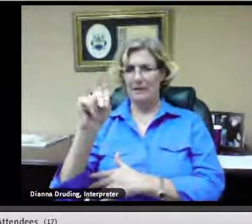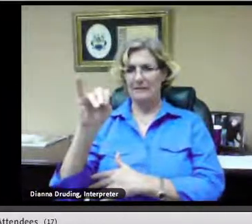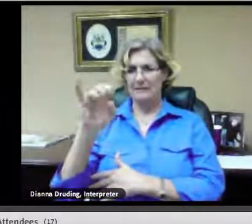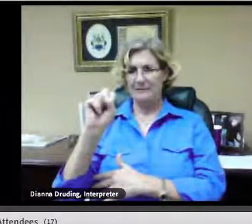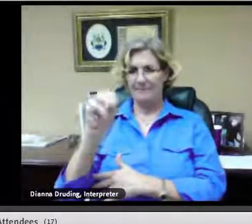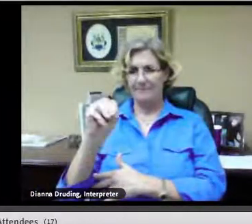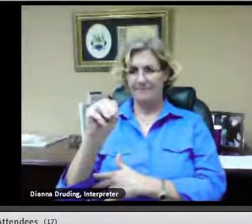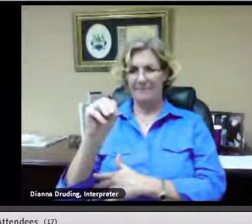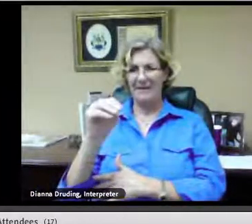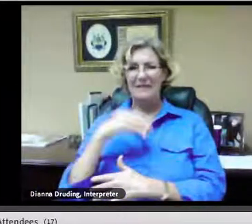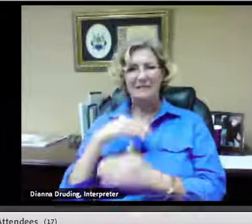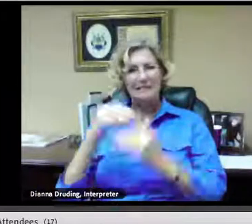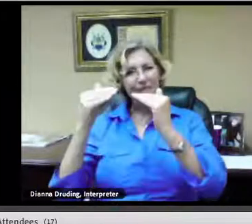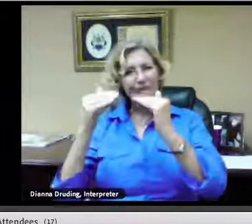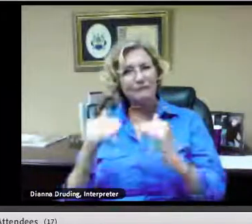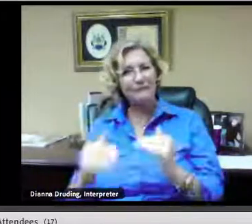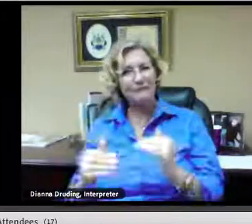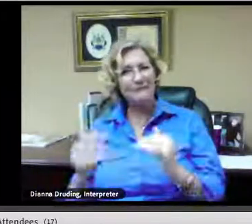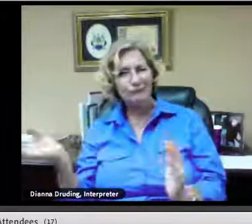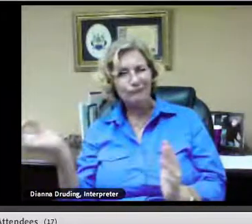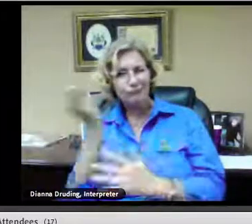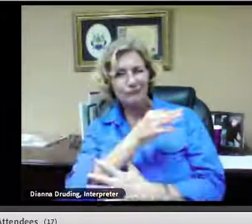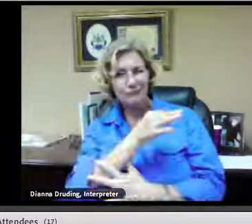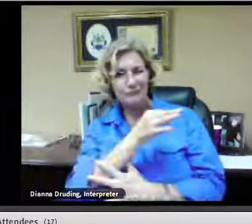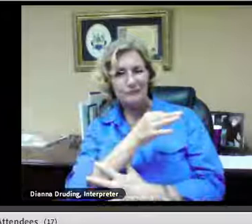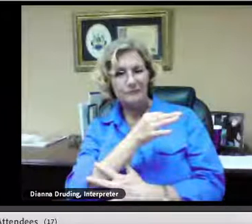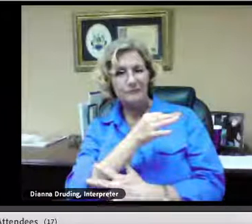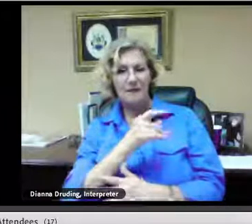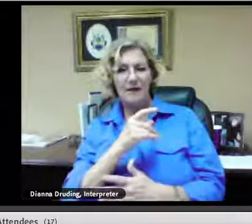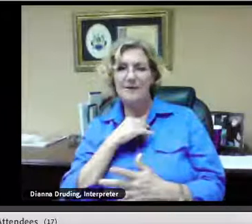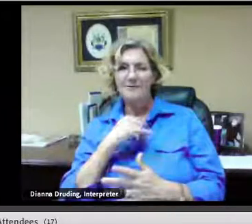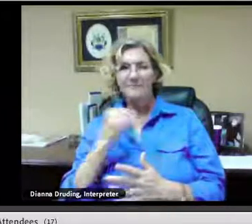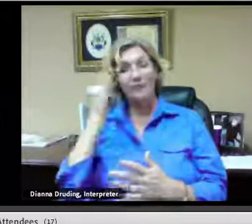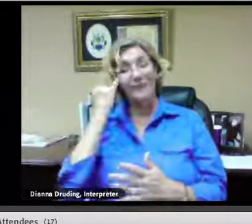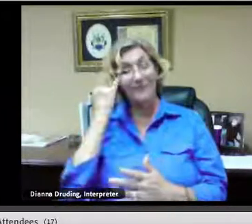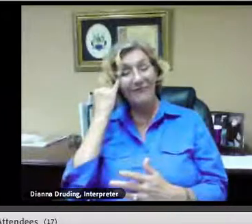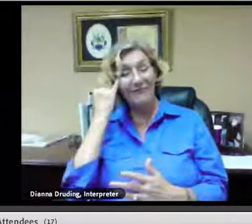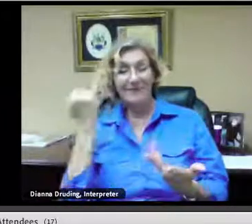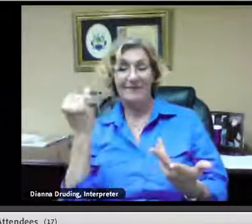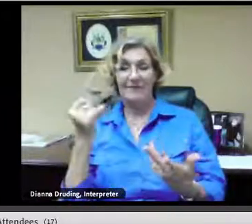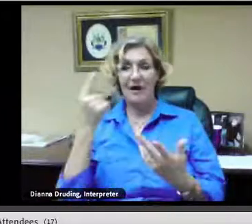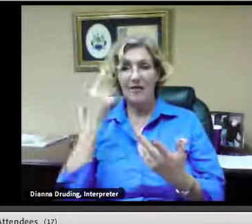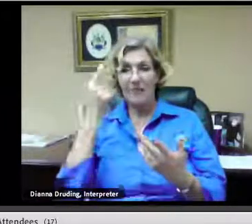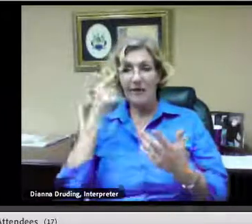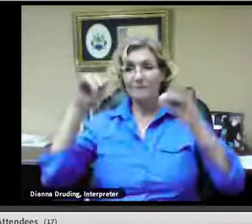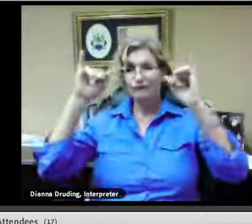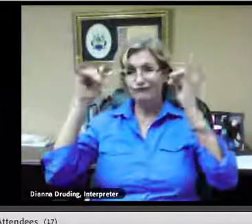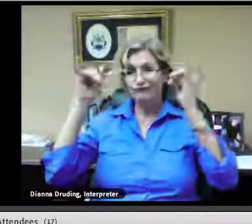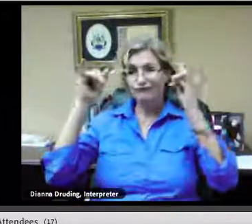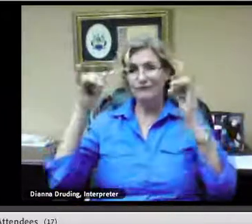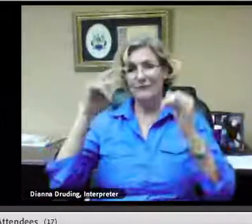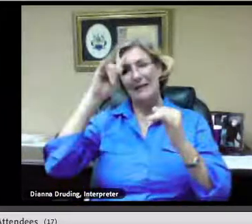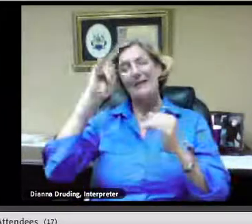other isms, you know, racism or sexism. It's a discrimination against a group of people, okay,